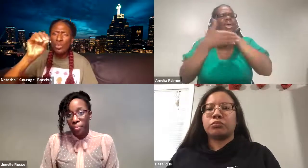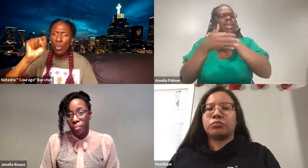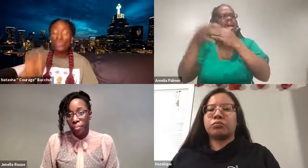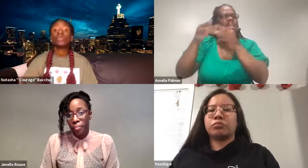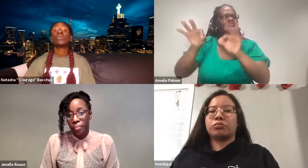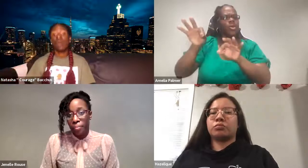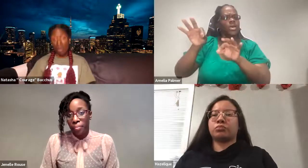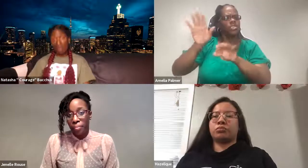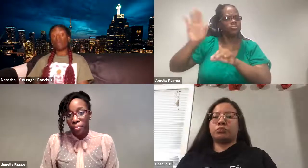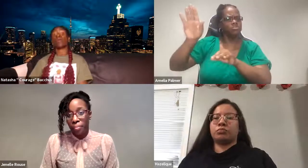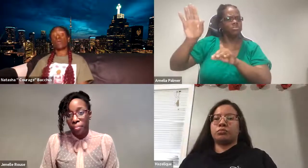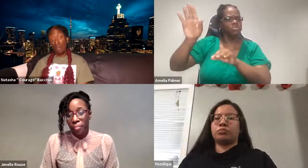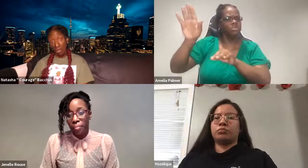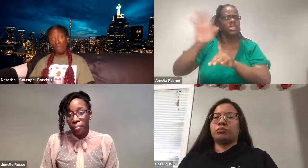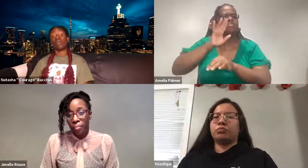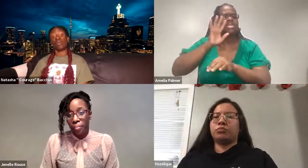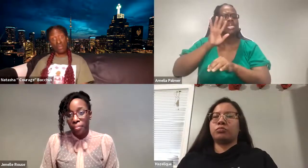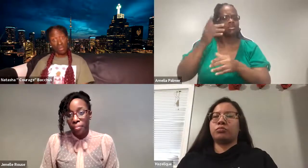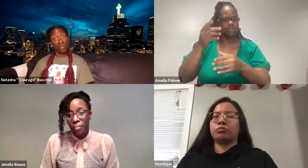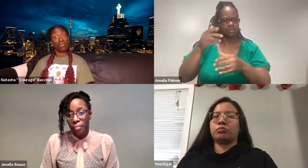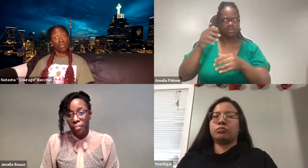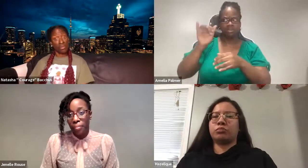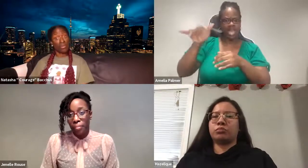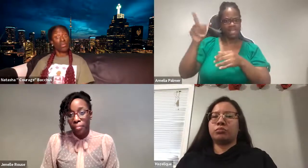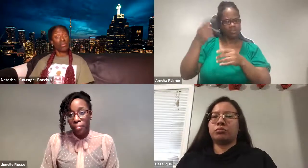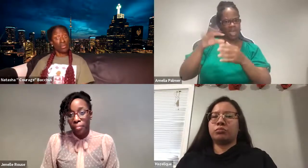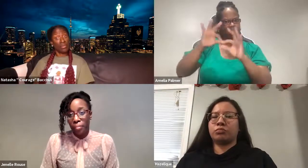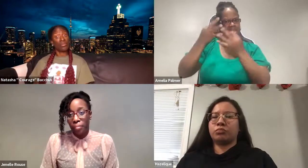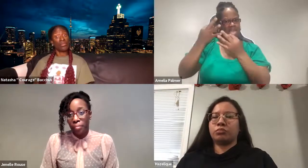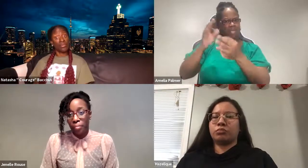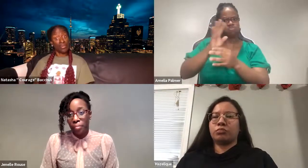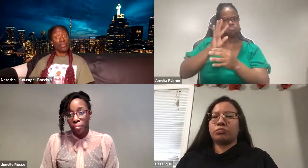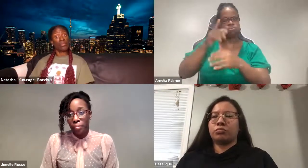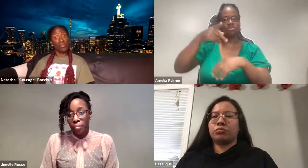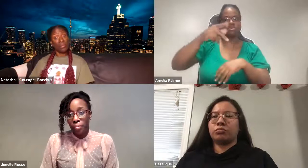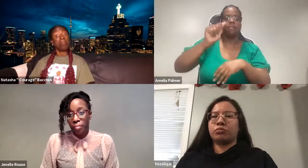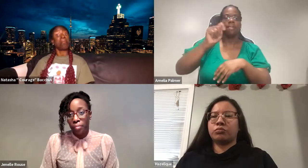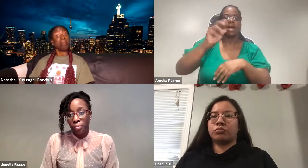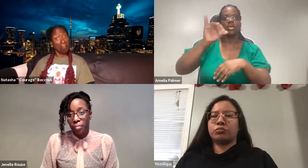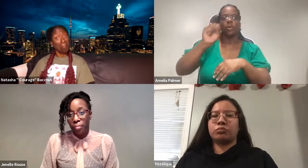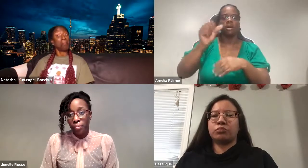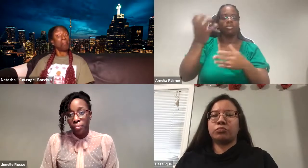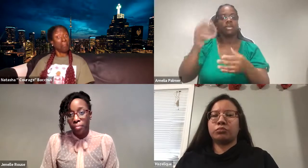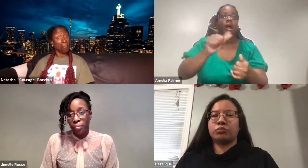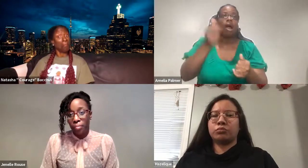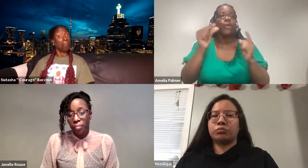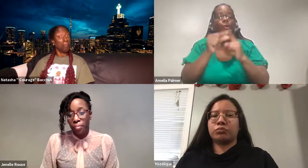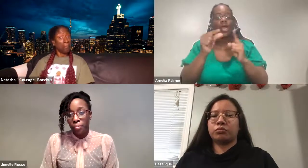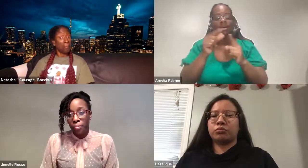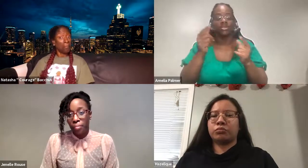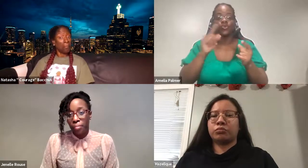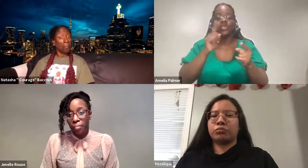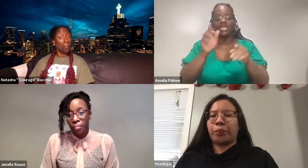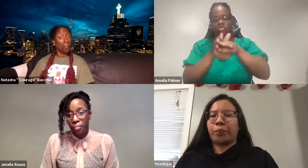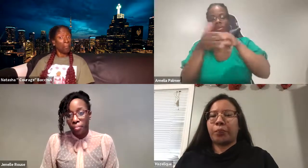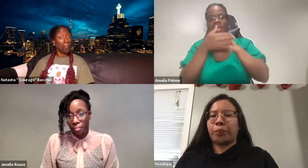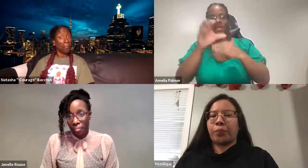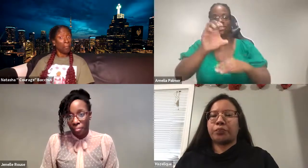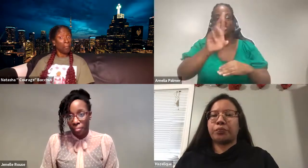patois is the language in jamaica that they speak, my family speaks patois. another word for